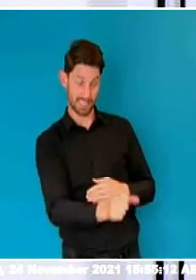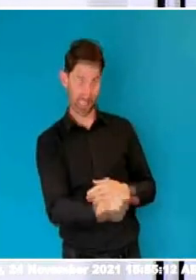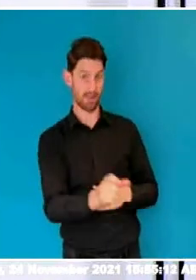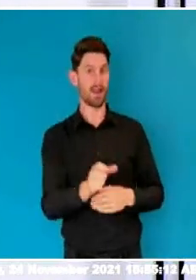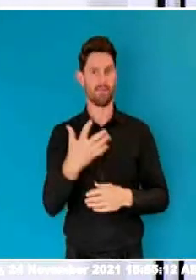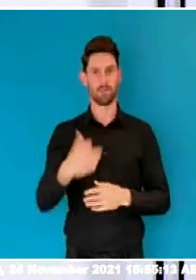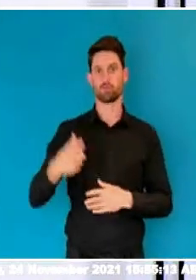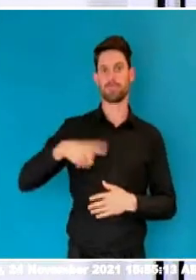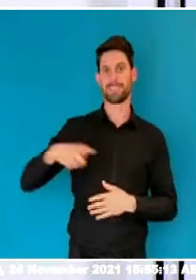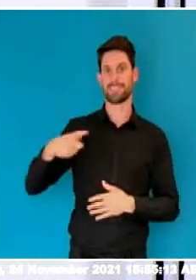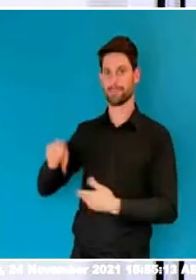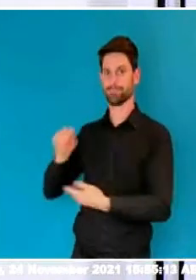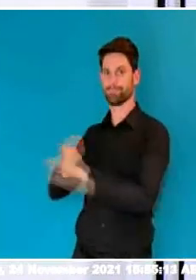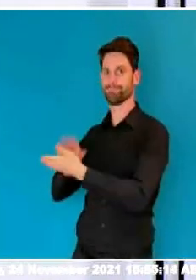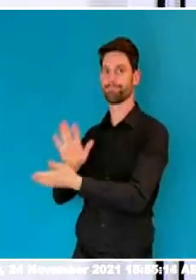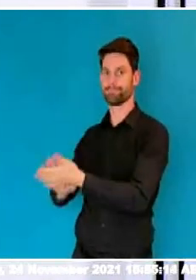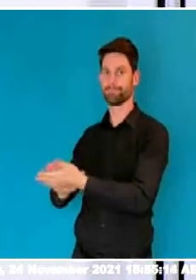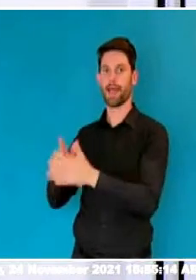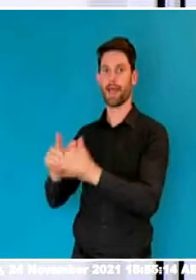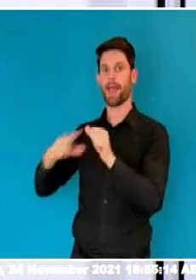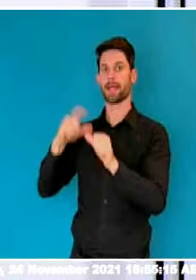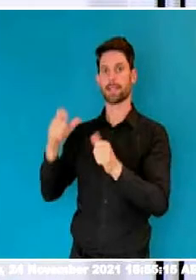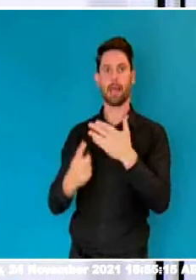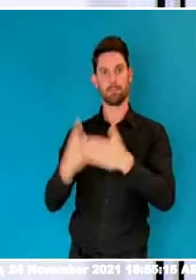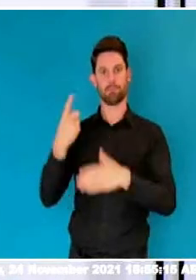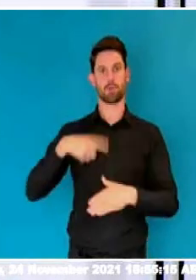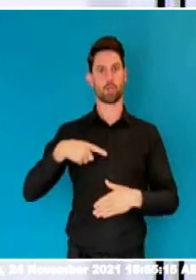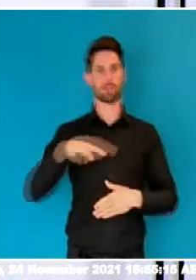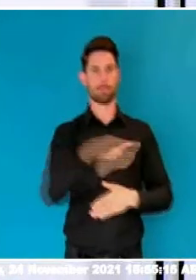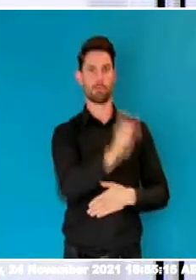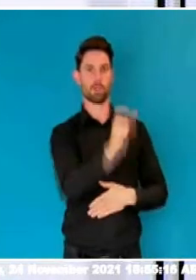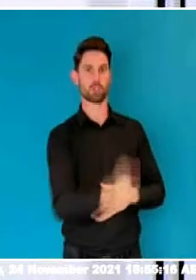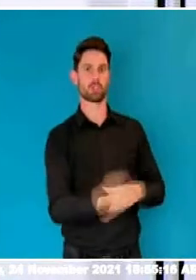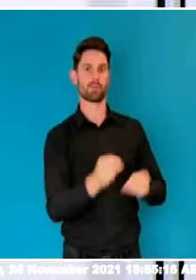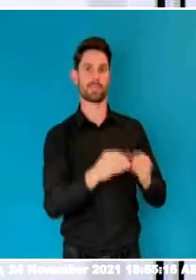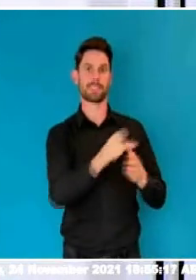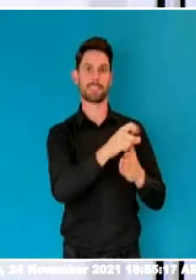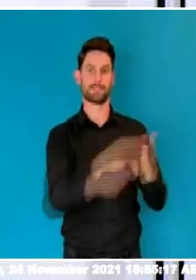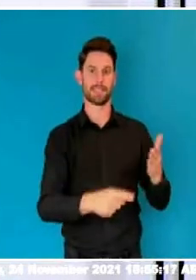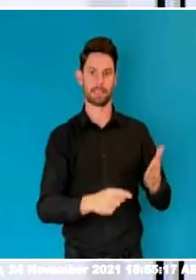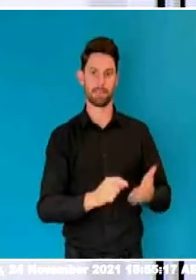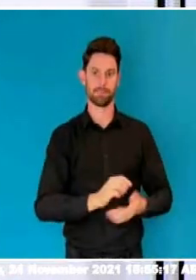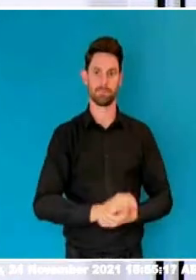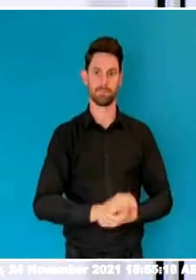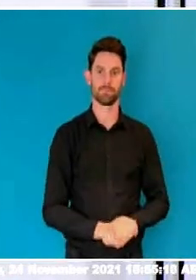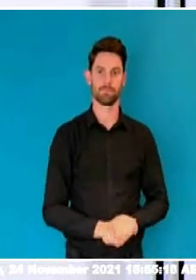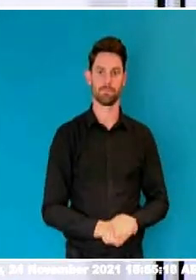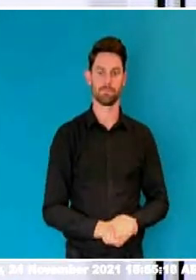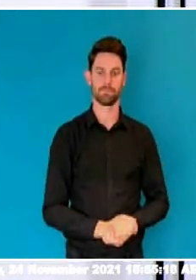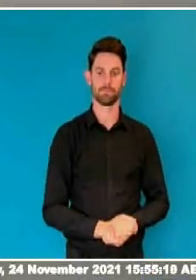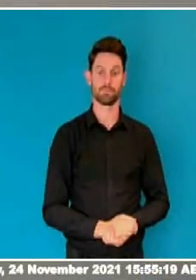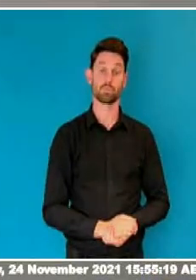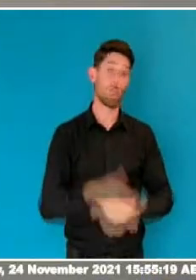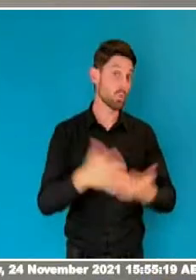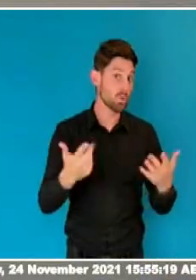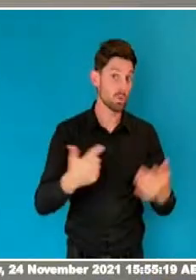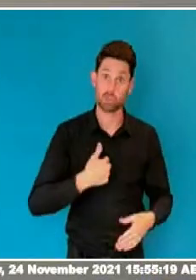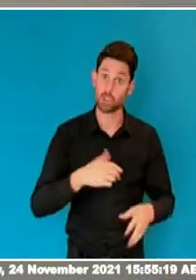accident and near miss reports? Ms Dowsett, we don't actually record the disability status of a worker